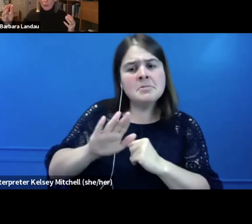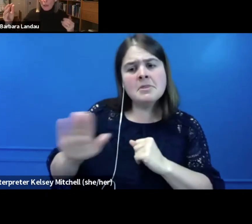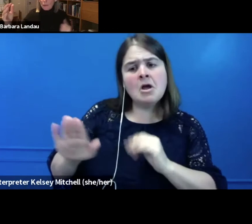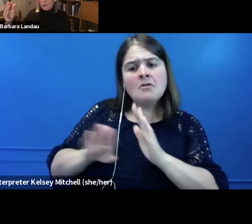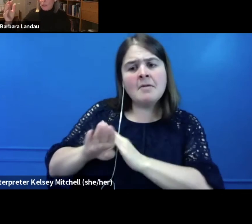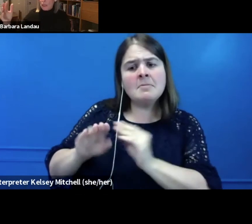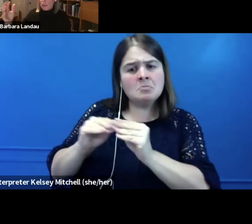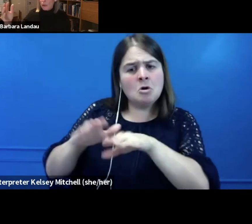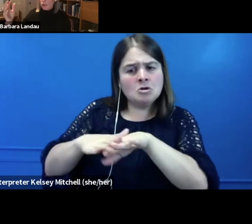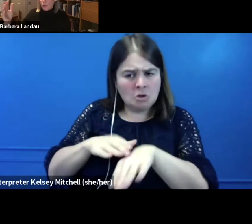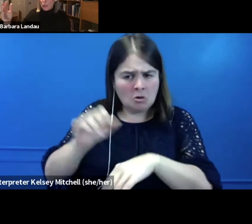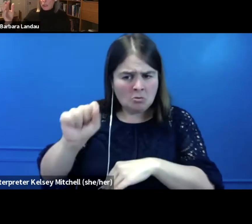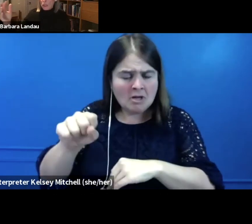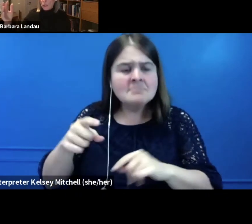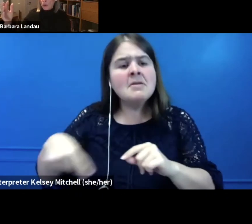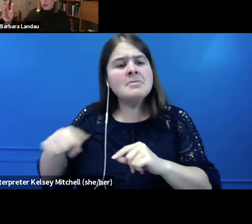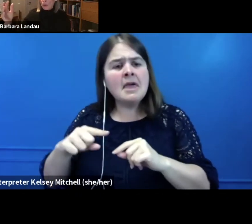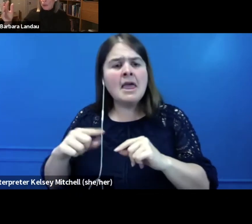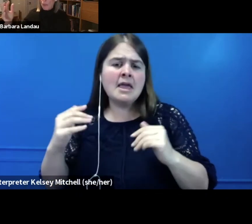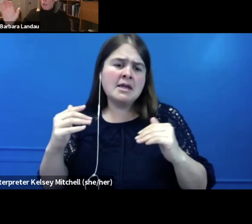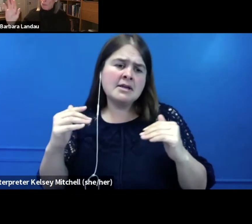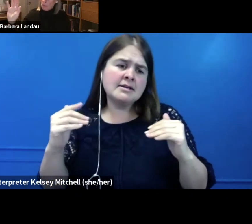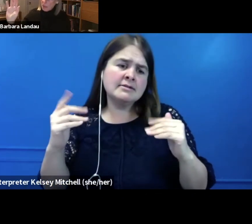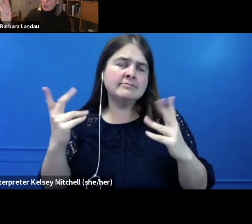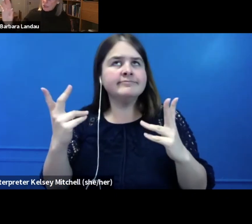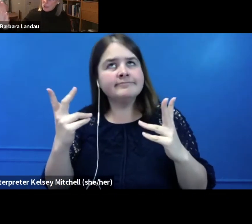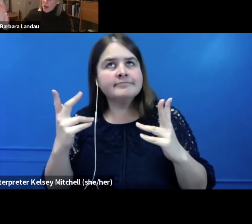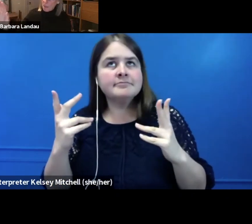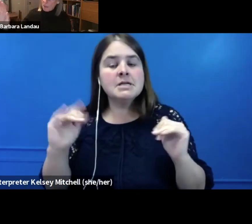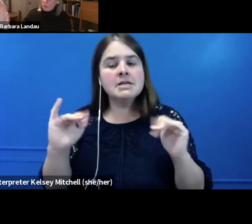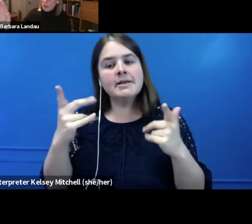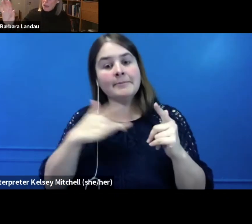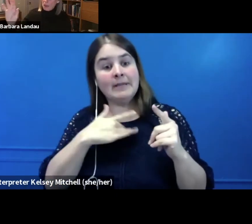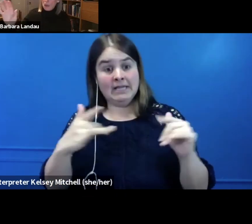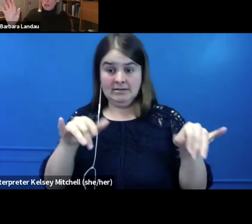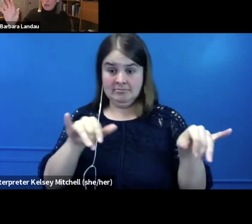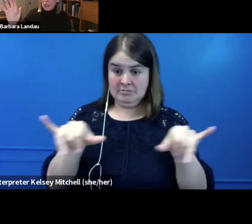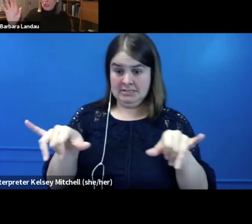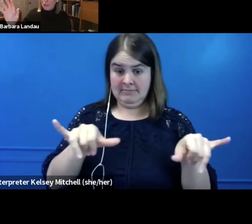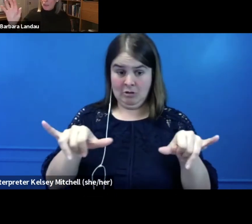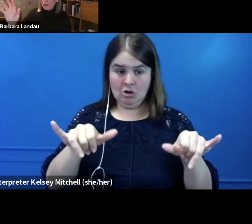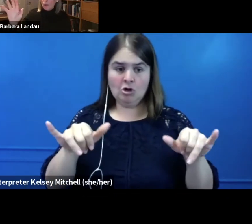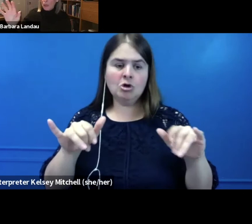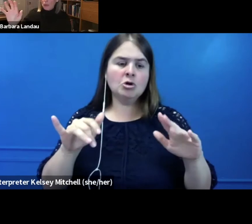level of a typical four to six year old but then they stop